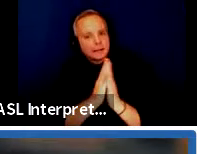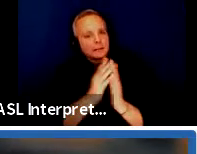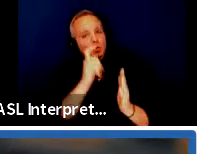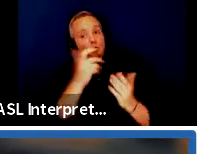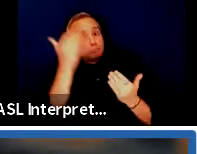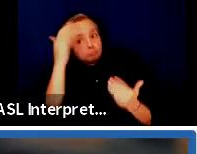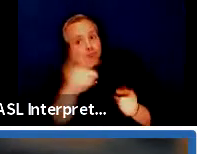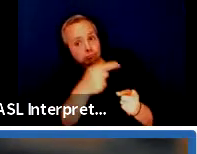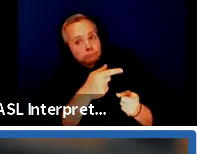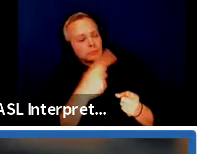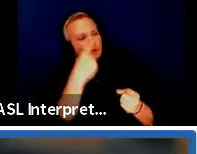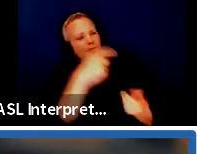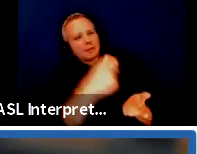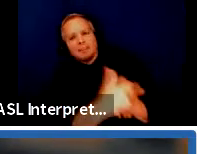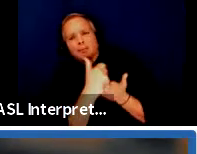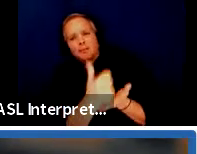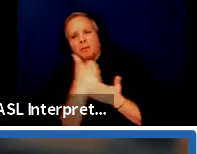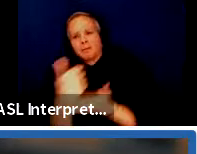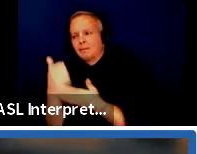BUT I CAN TELL YOU, IT'S EXHAUSTING.